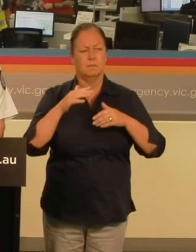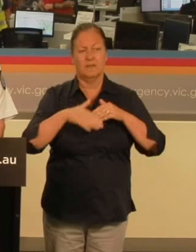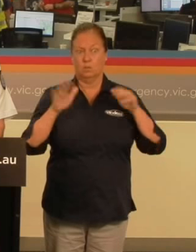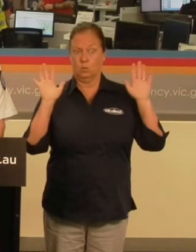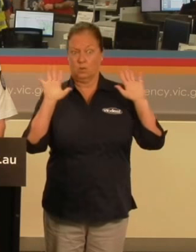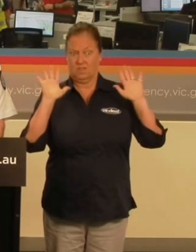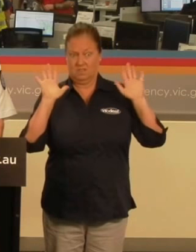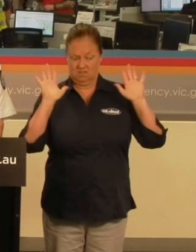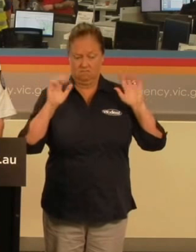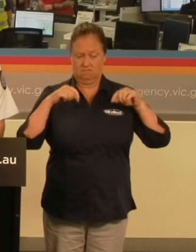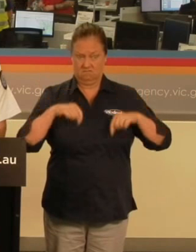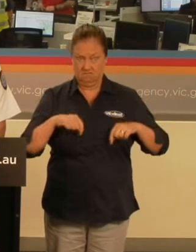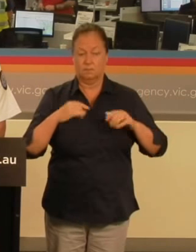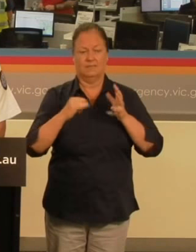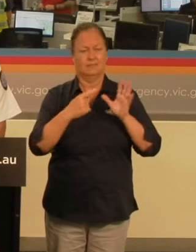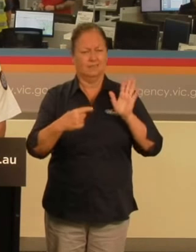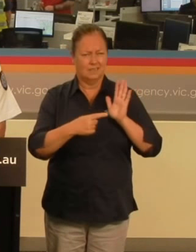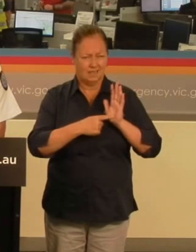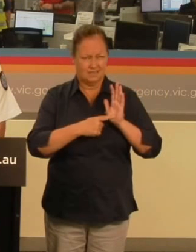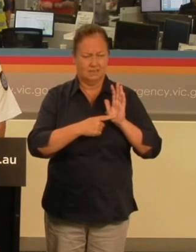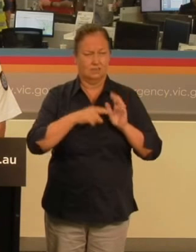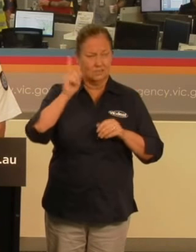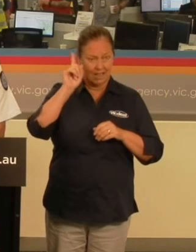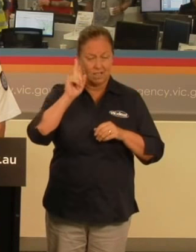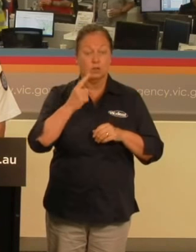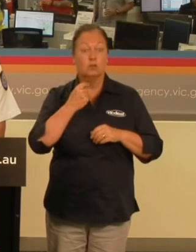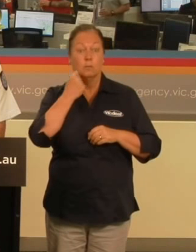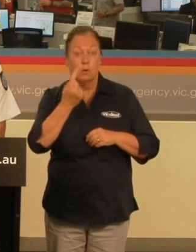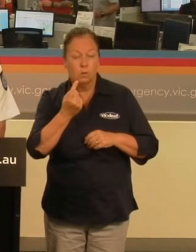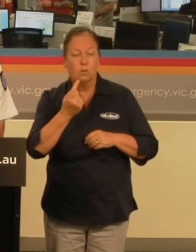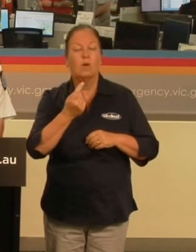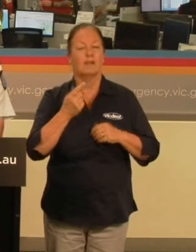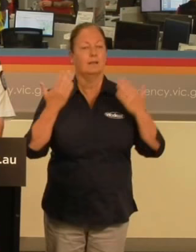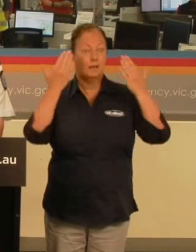Saturday afternoon Saturday evening and into Sunday and to do that Senior